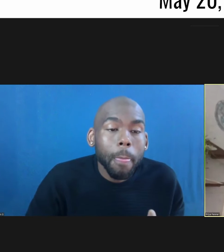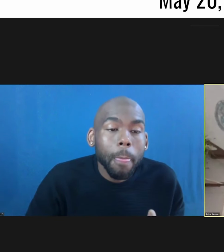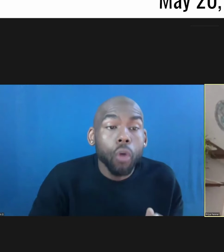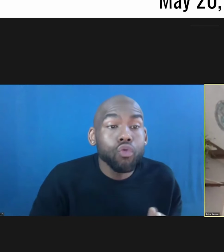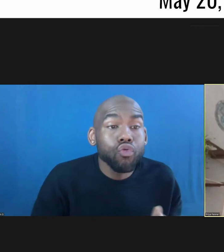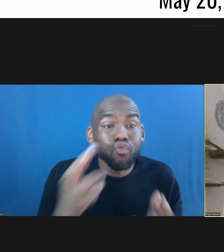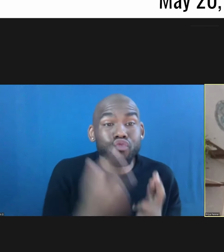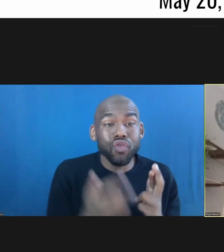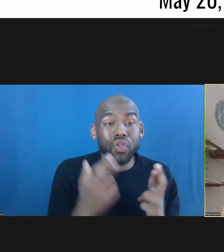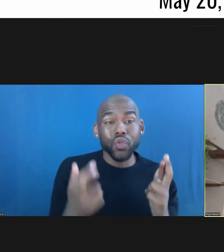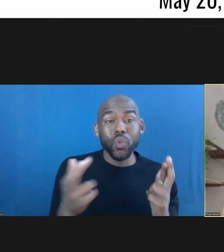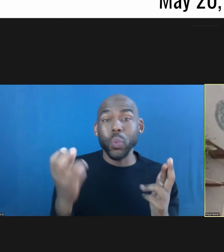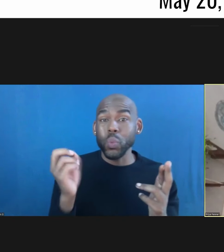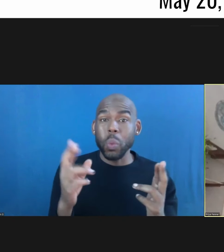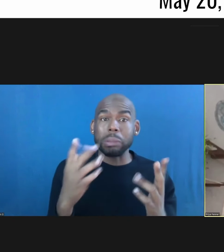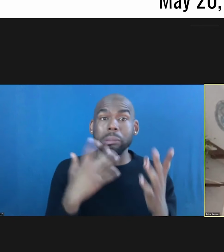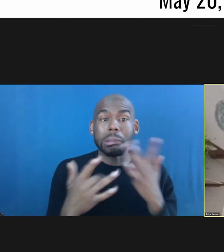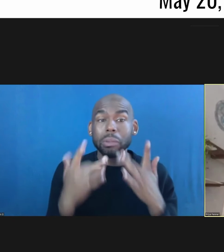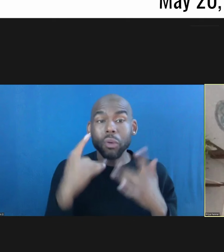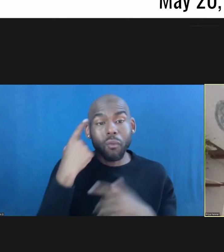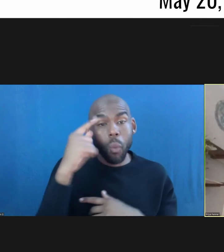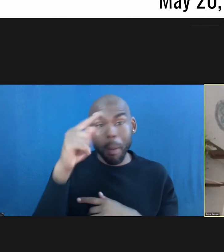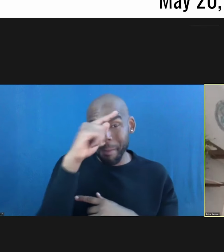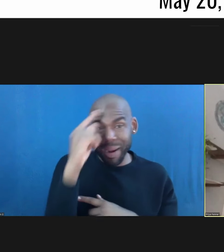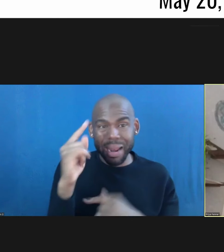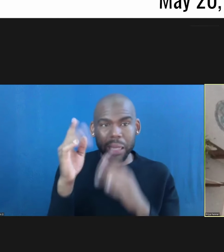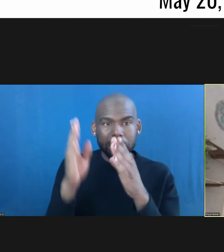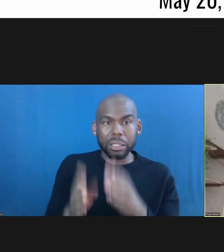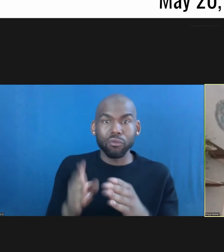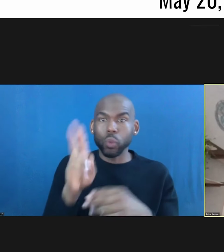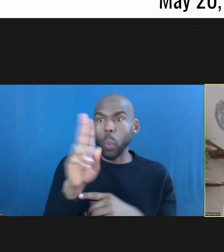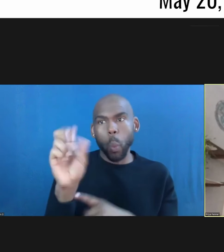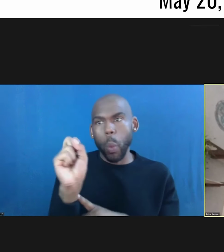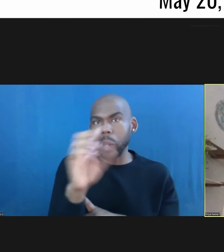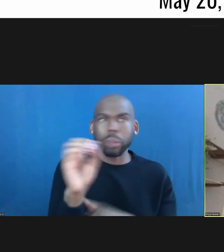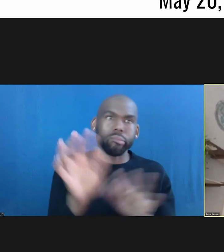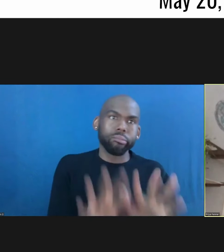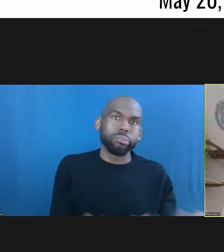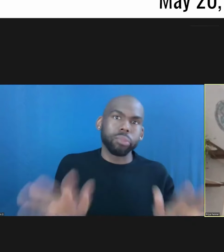for disabled Black individuals in the United States and all across the globe. How would